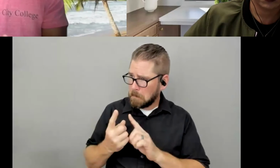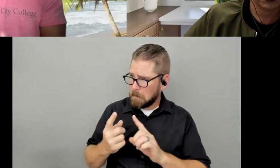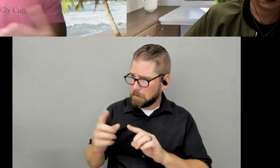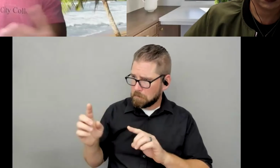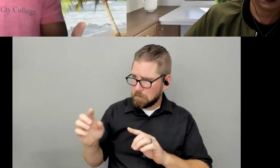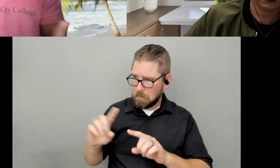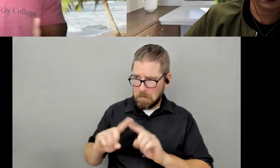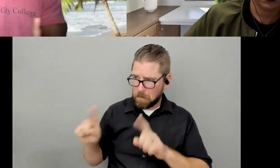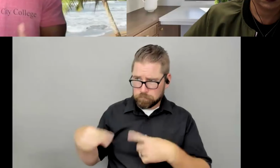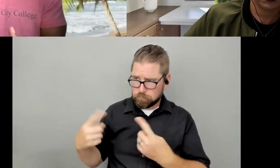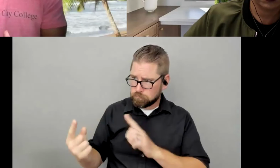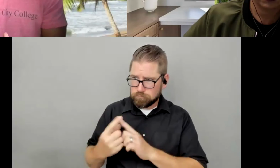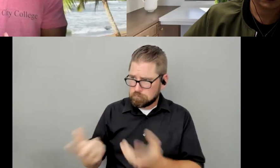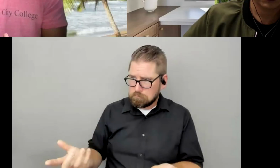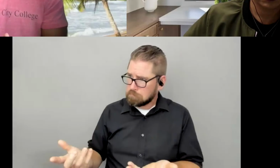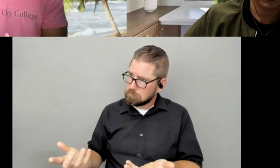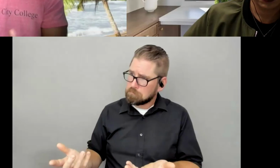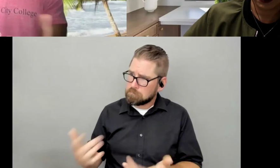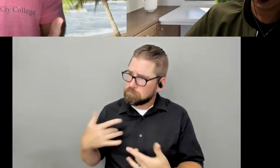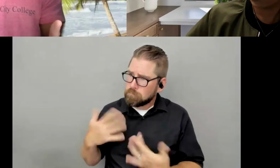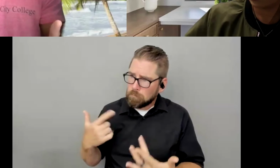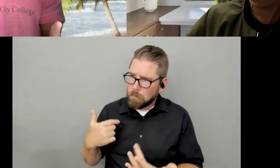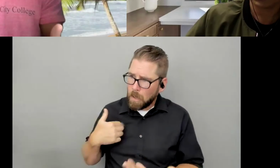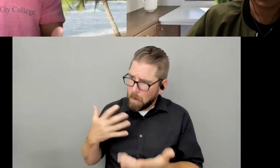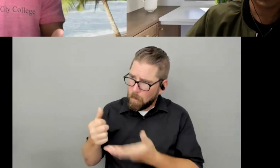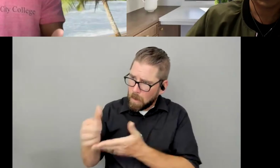And then also, you can share that with the counselor, you know, and then we can